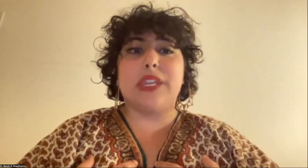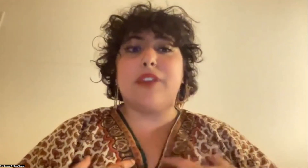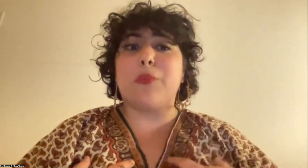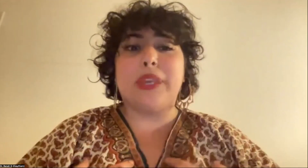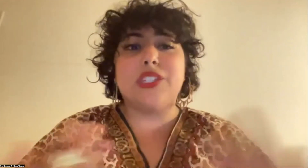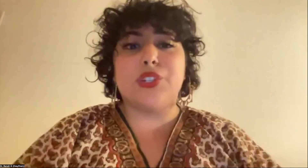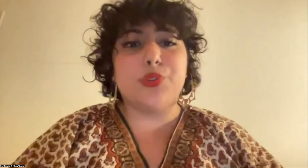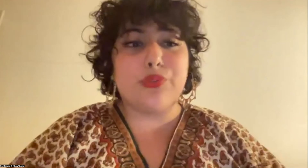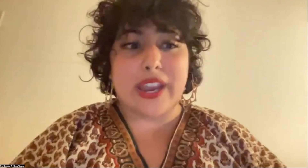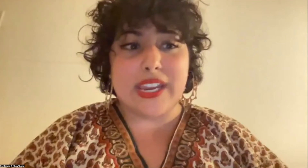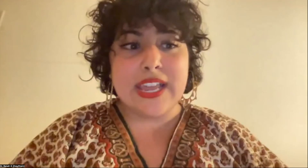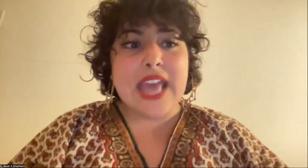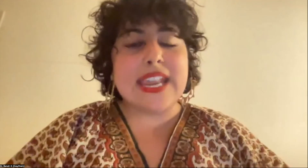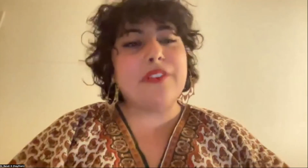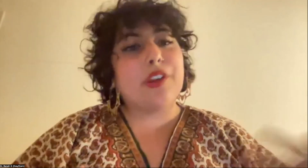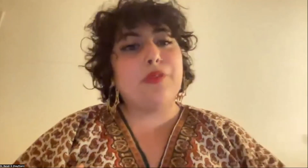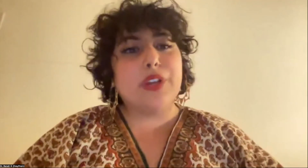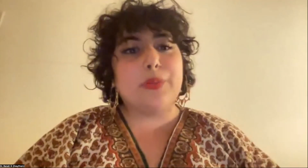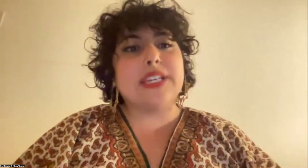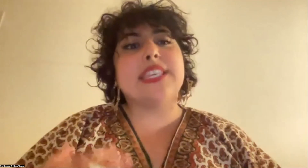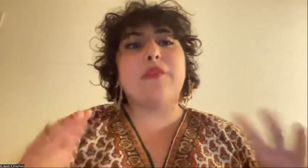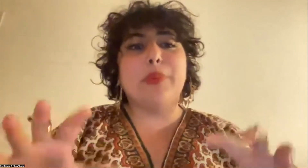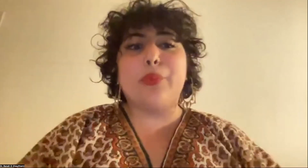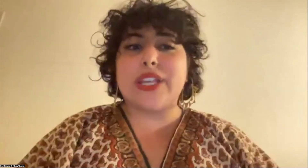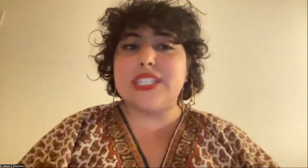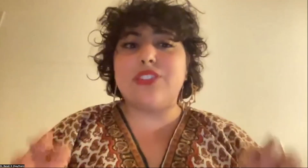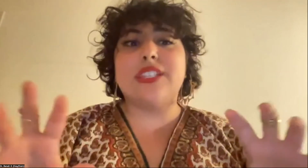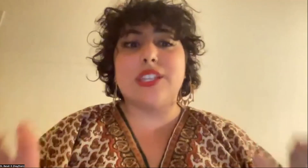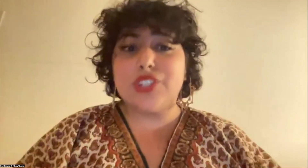emitting from me to you right? Now they are real because they have been pressed into these internet